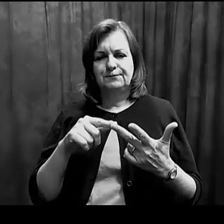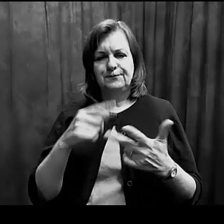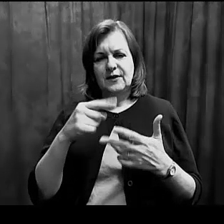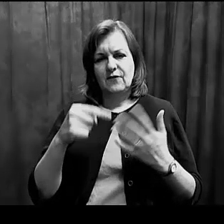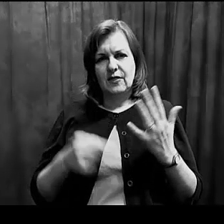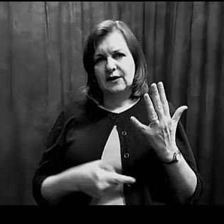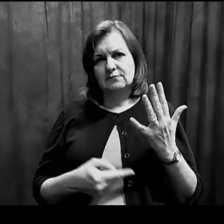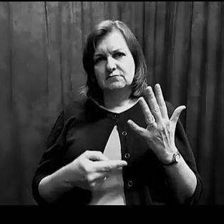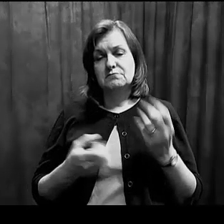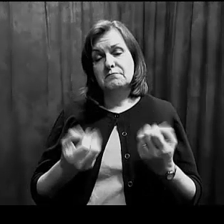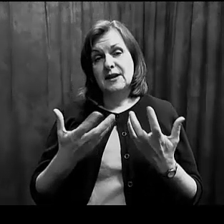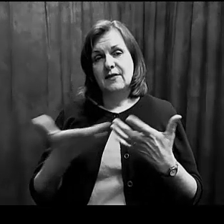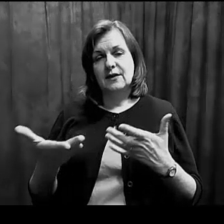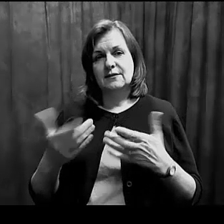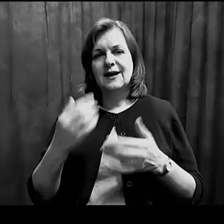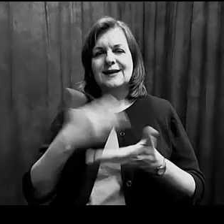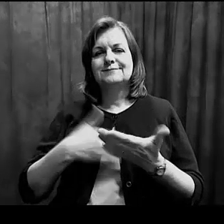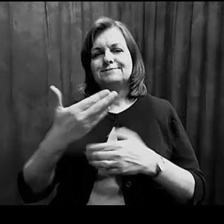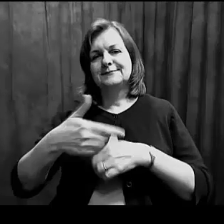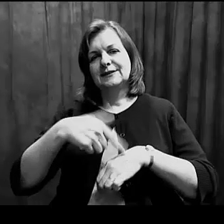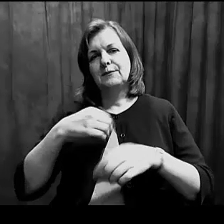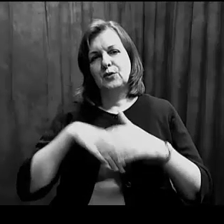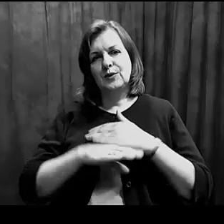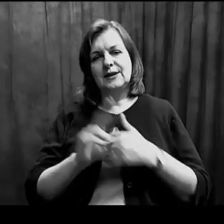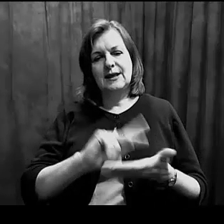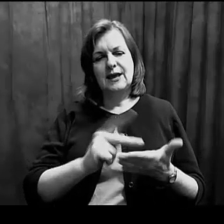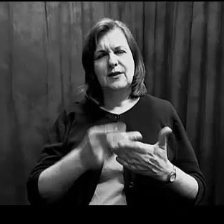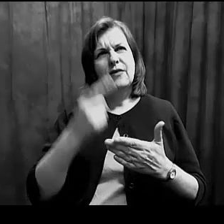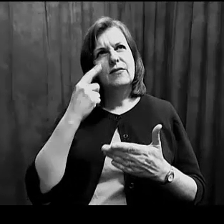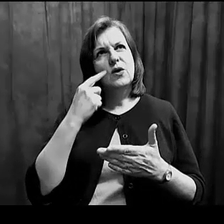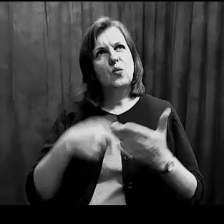salt and sugar and all kinds of things